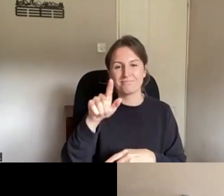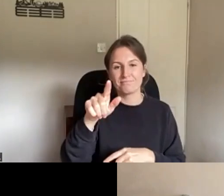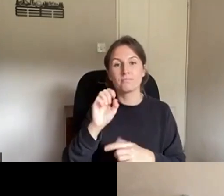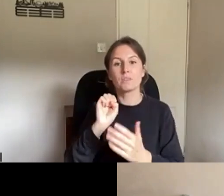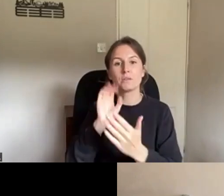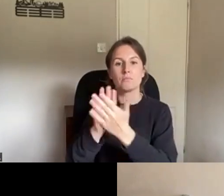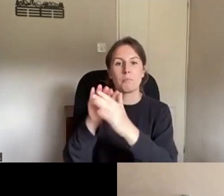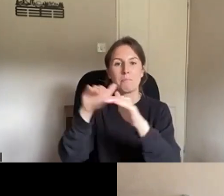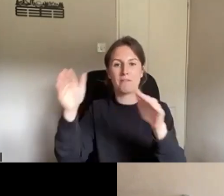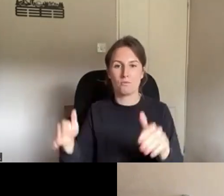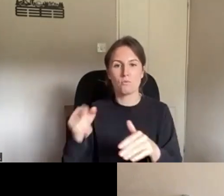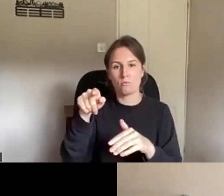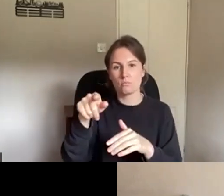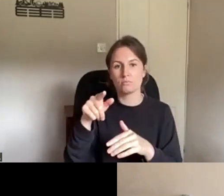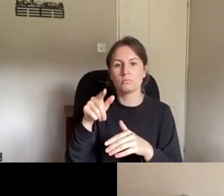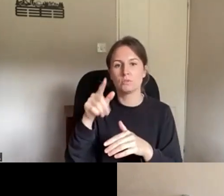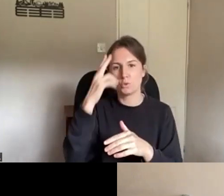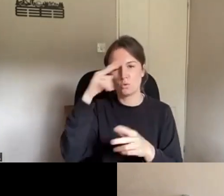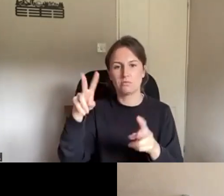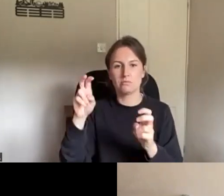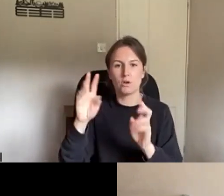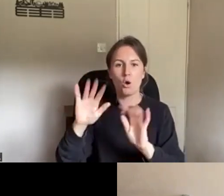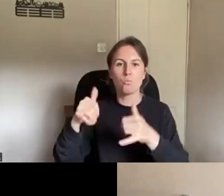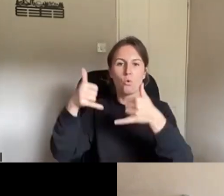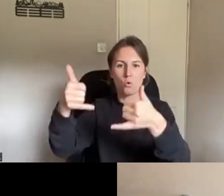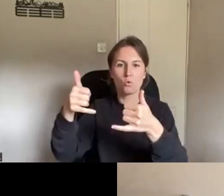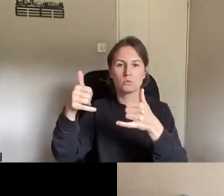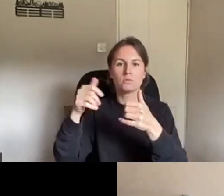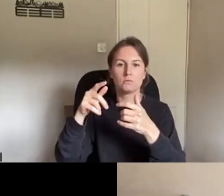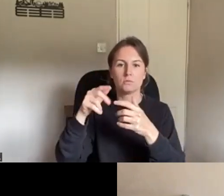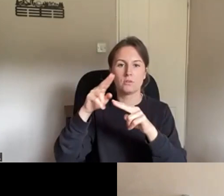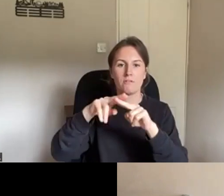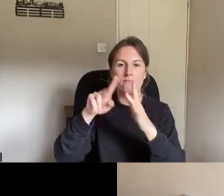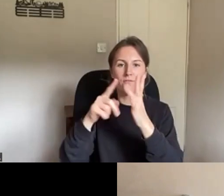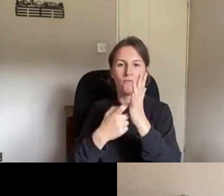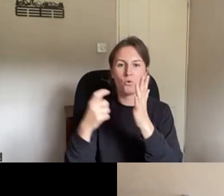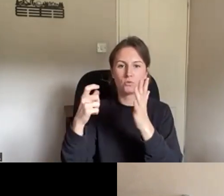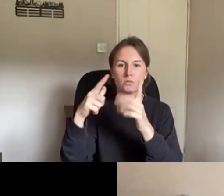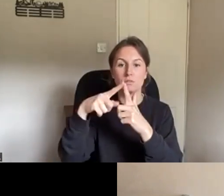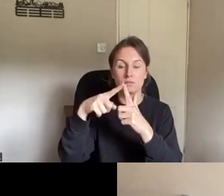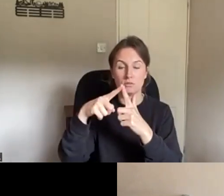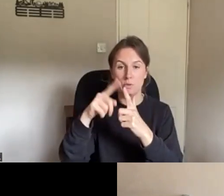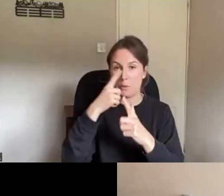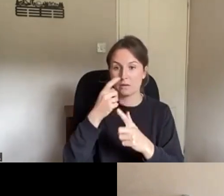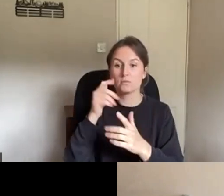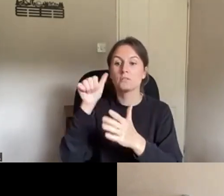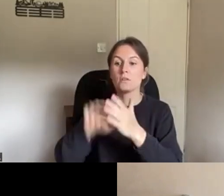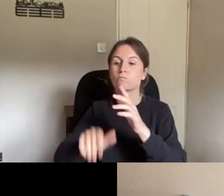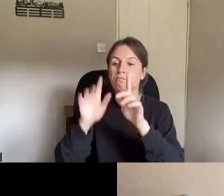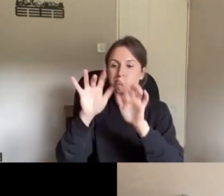to start an application and save it and you can come back to it at any point whenever you're ready as long as you come back